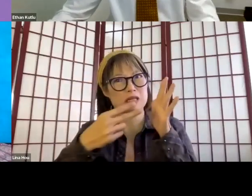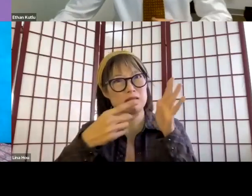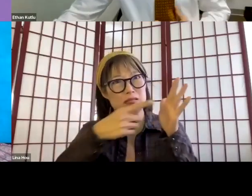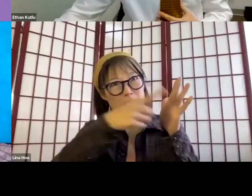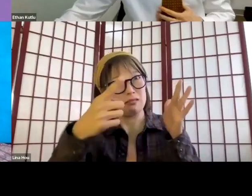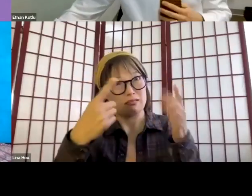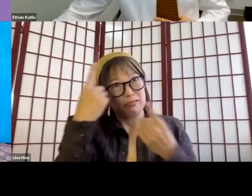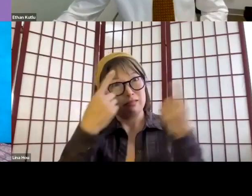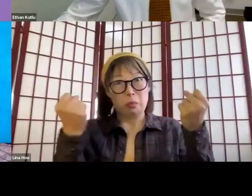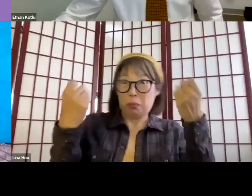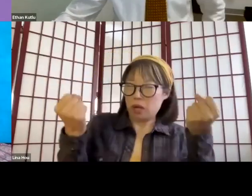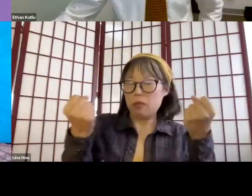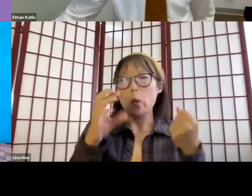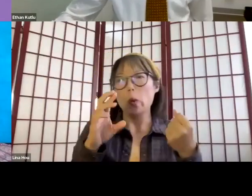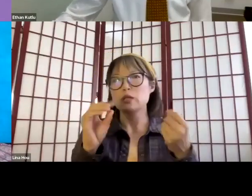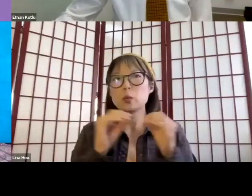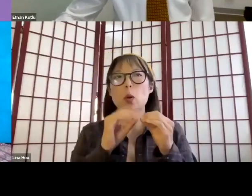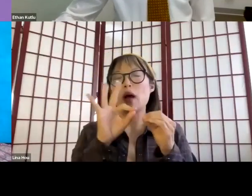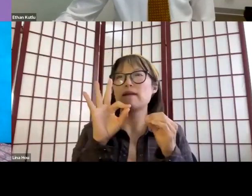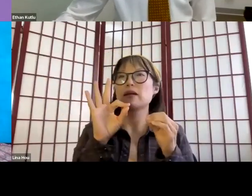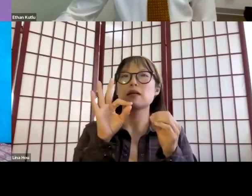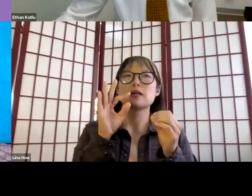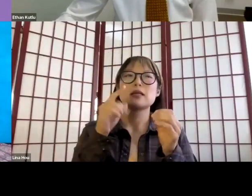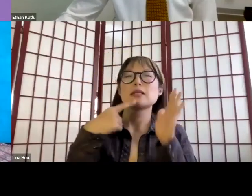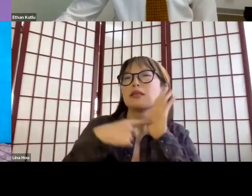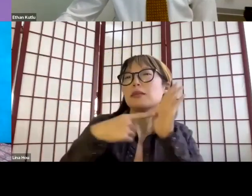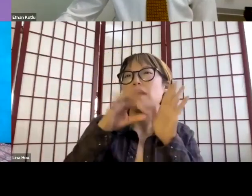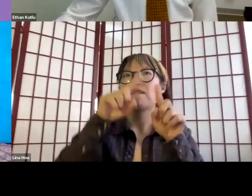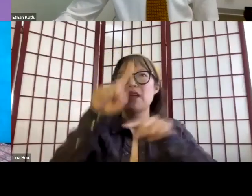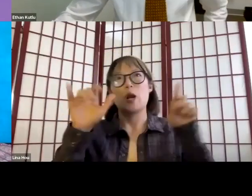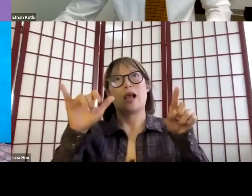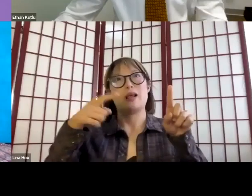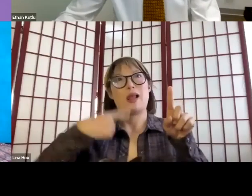There's such a variety. Are those really 5% fluent models?